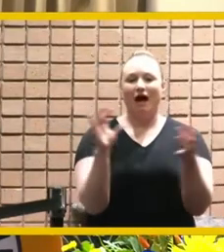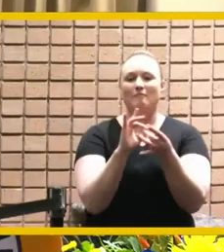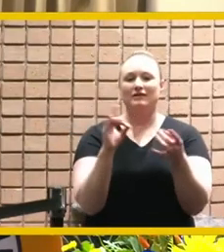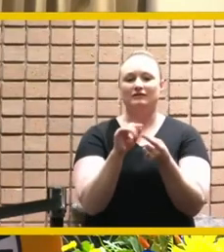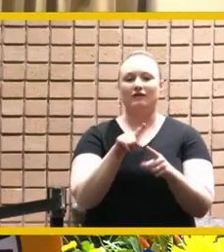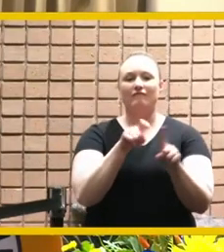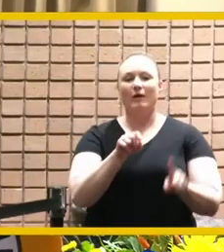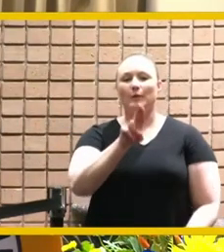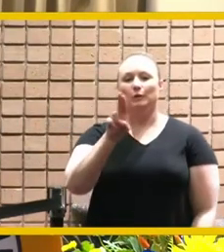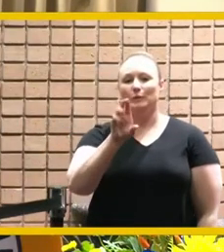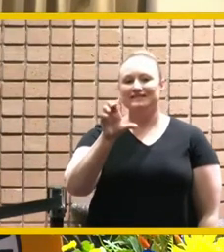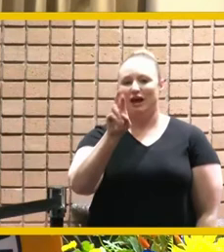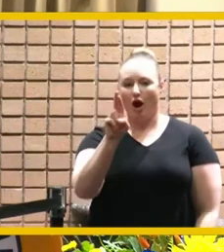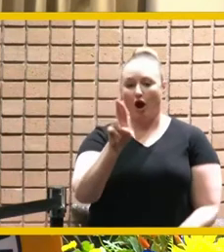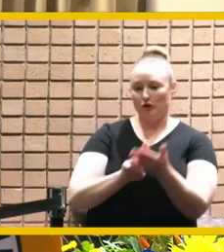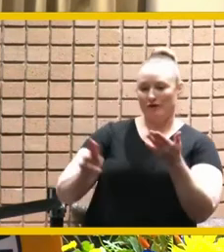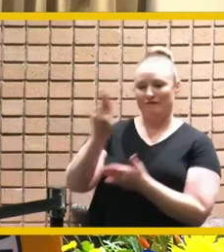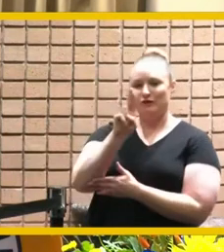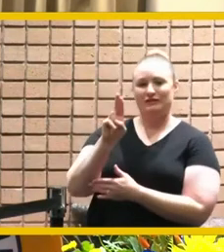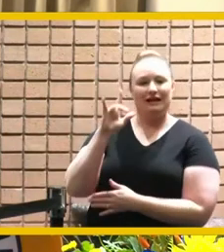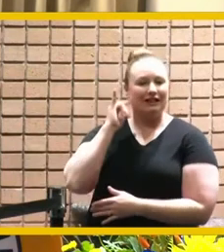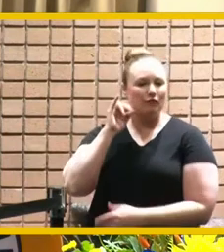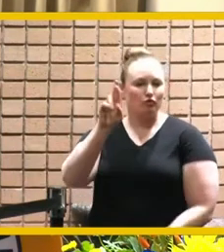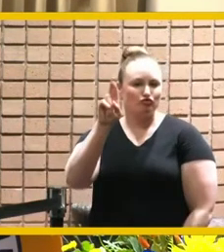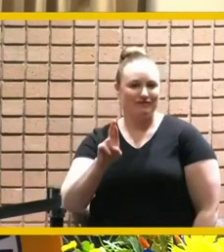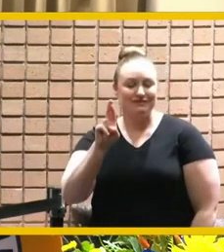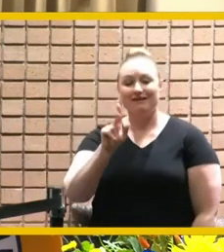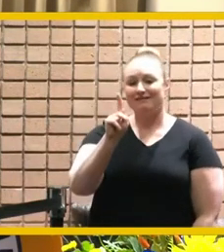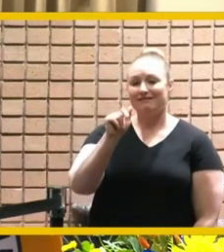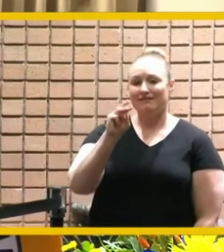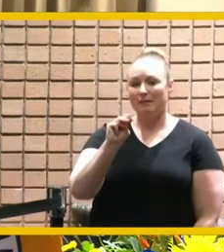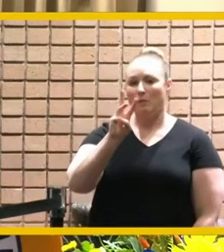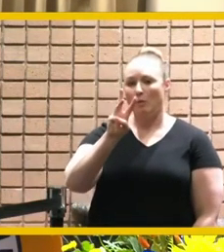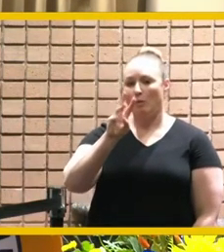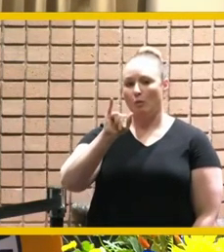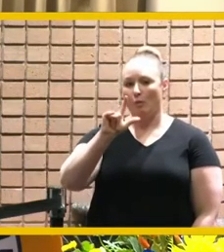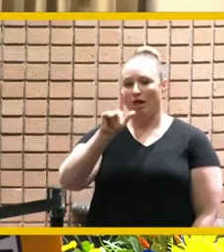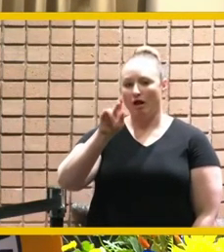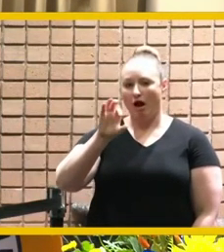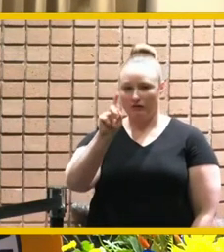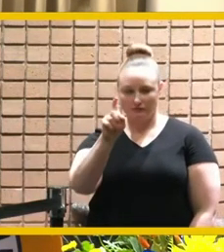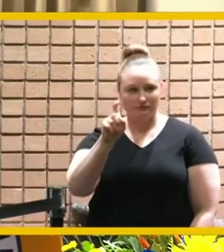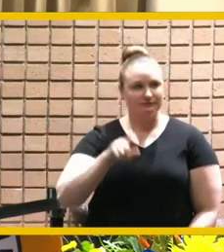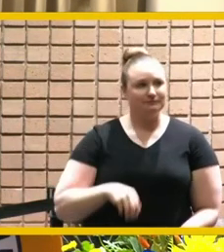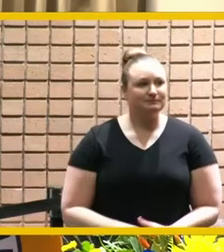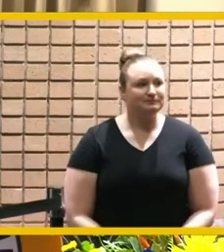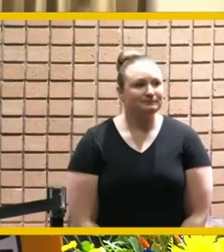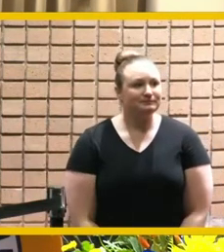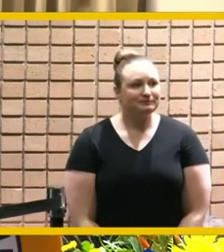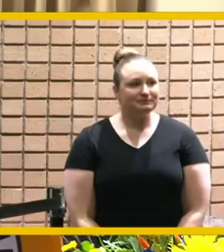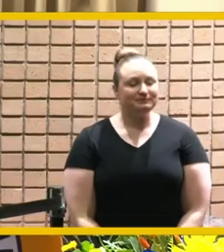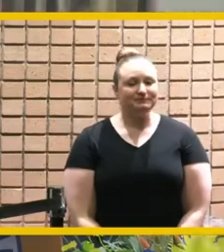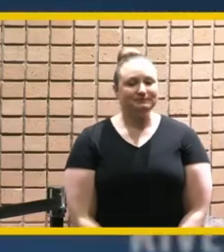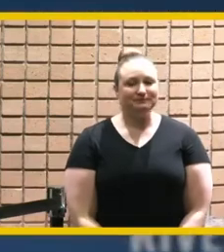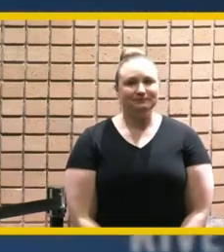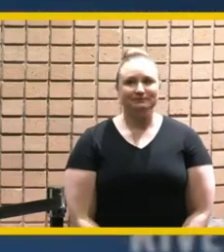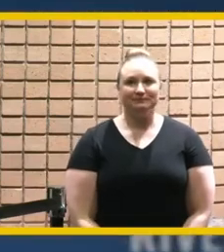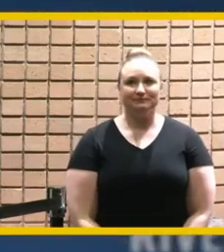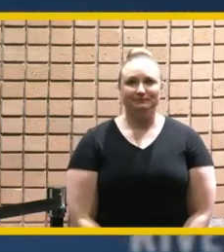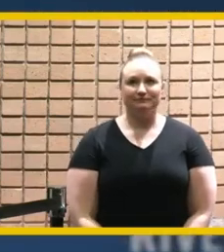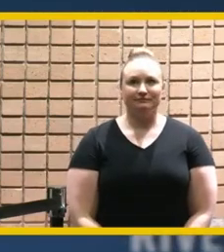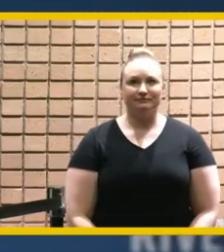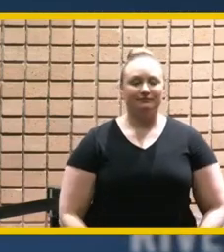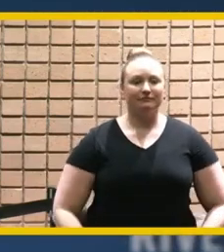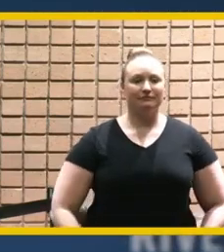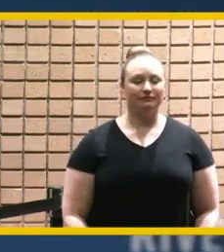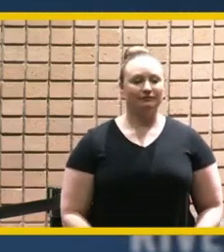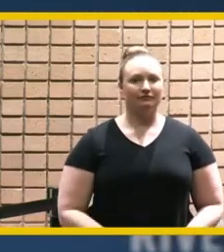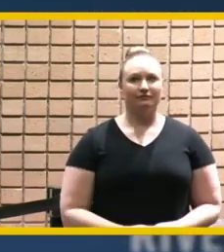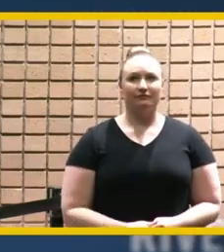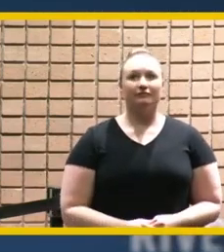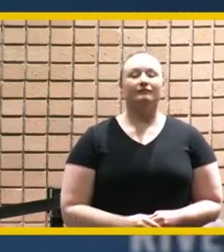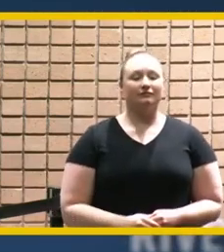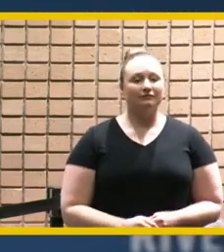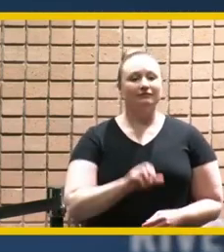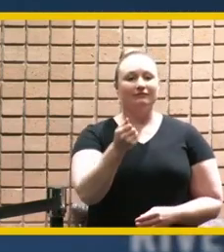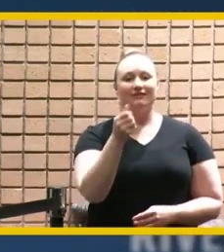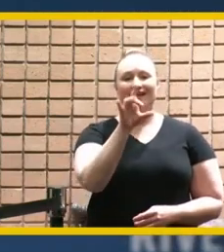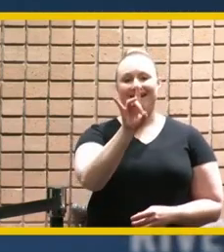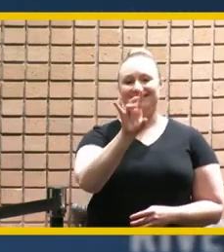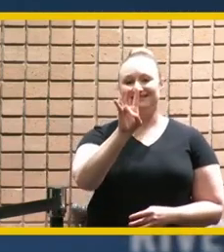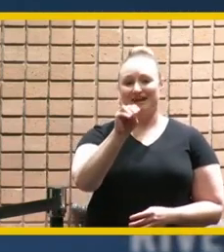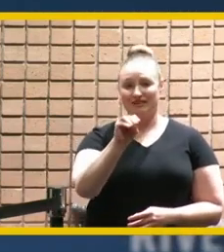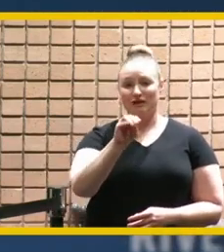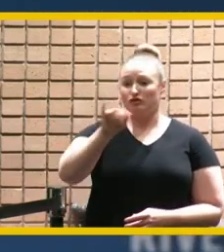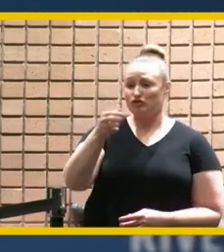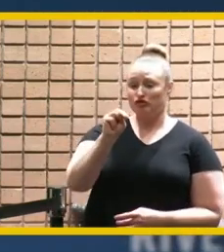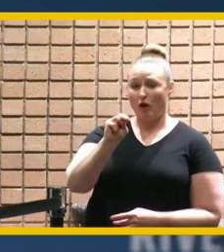chancellor kim wilcox in 1870 john north looked around at a bunch of scrub desert and said